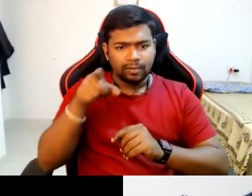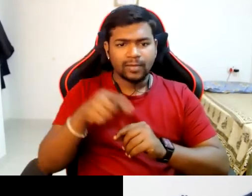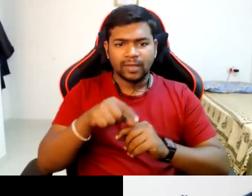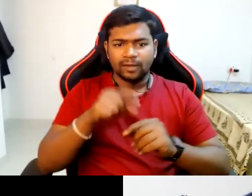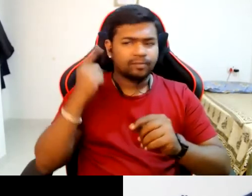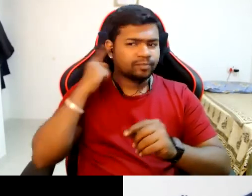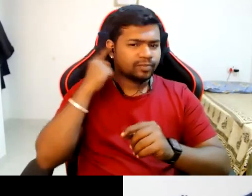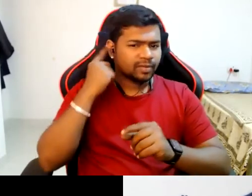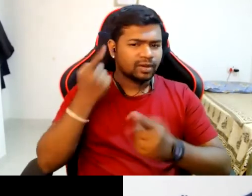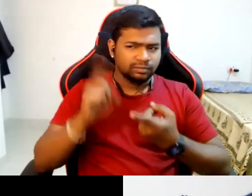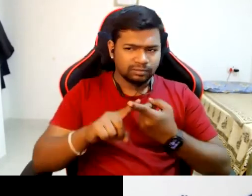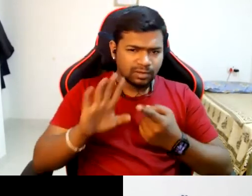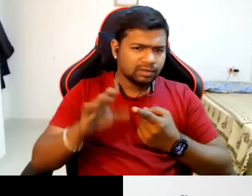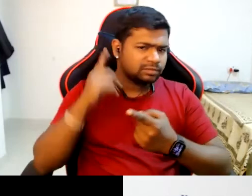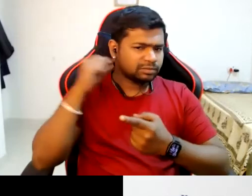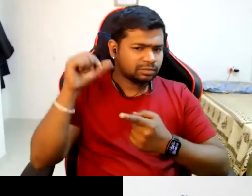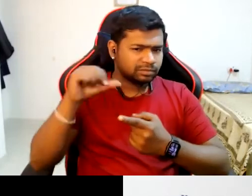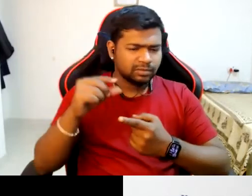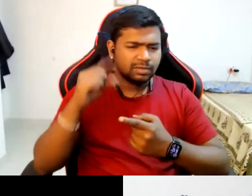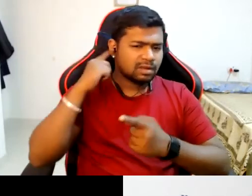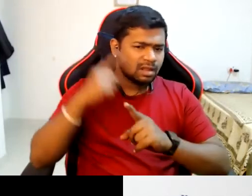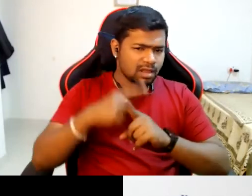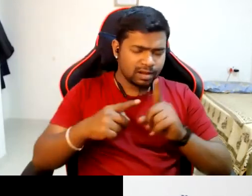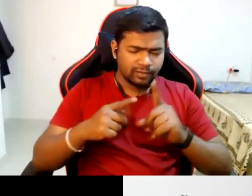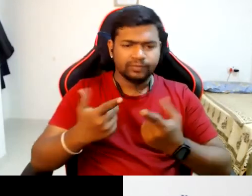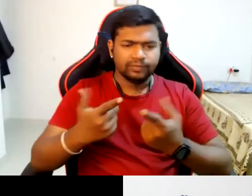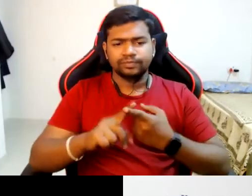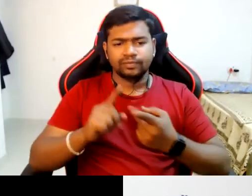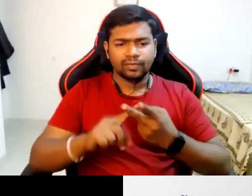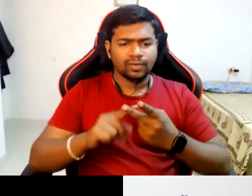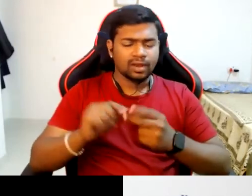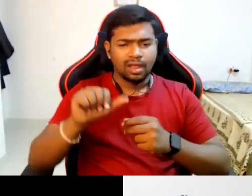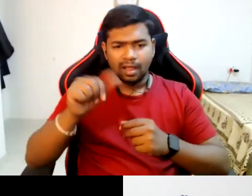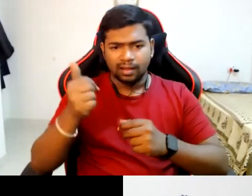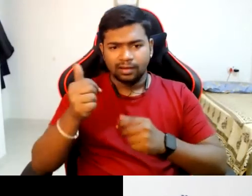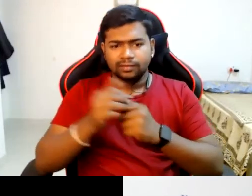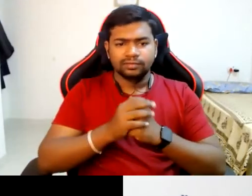being with this right? What that any of, you know,